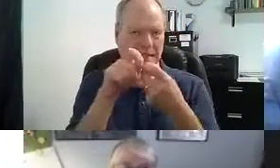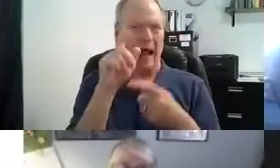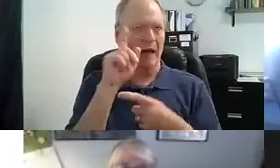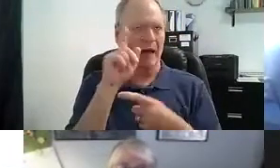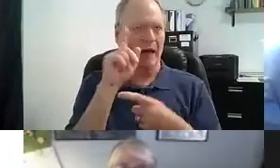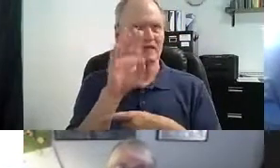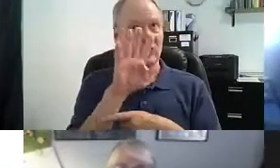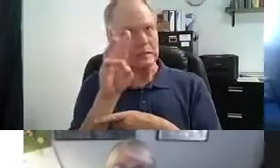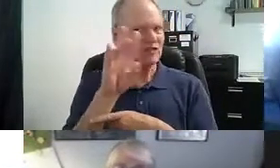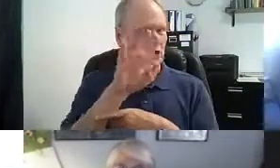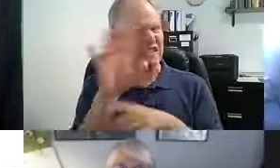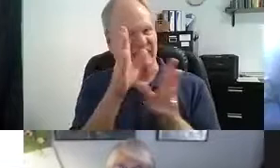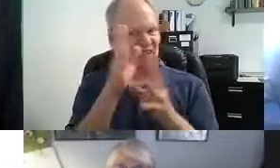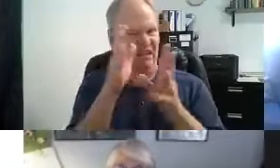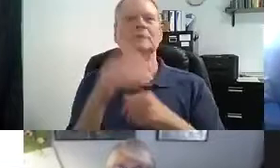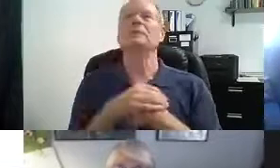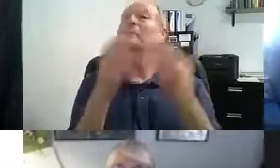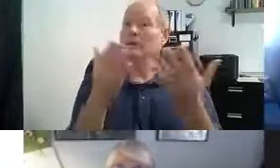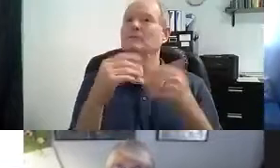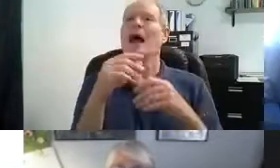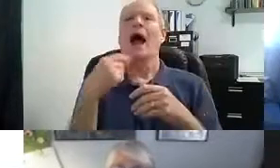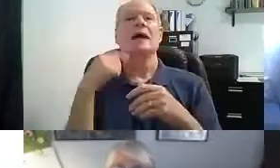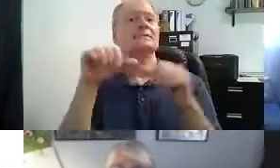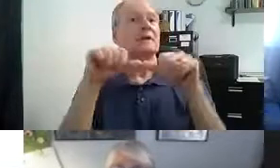I can not remember specifically how many years.